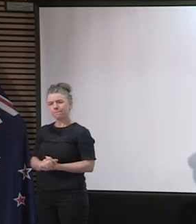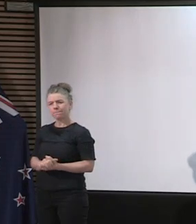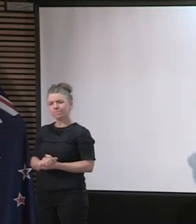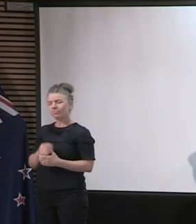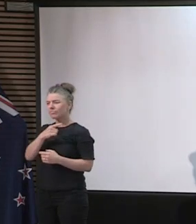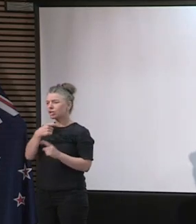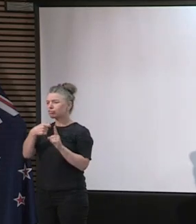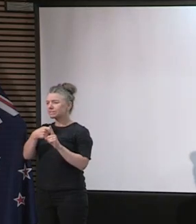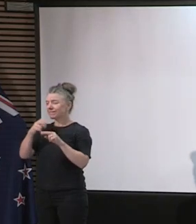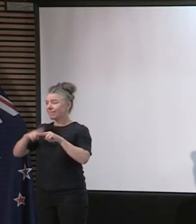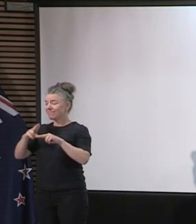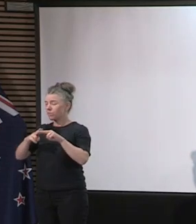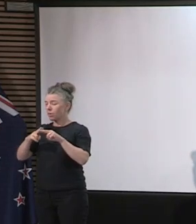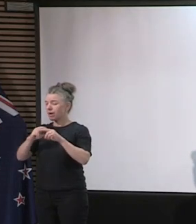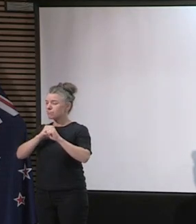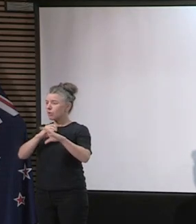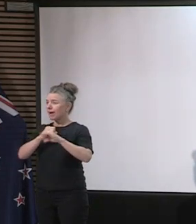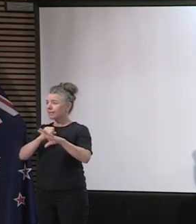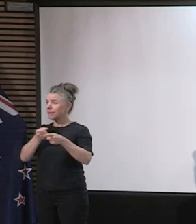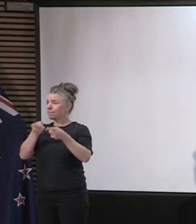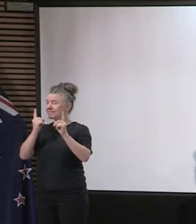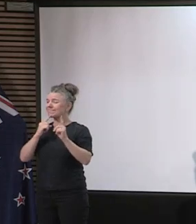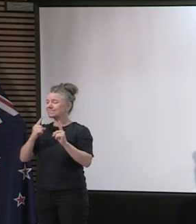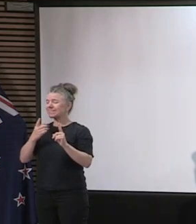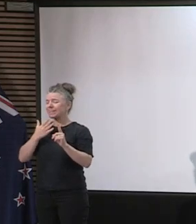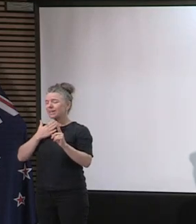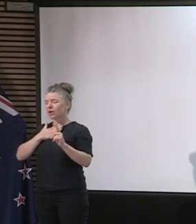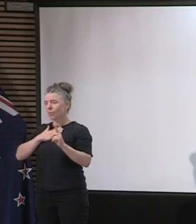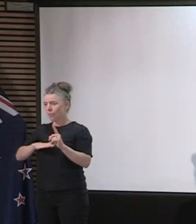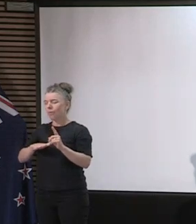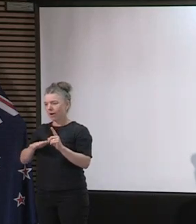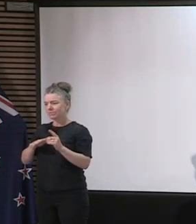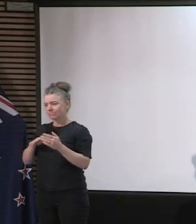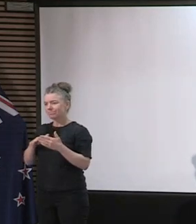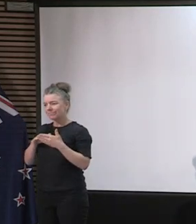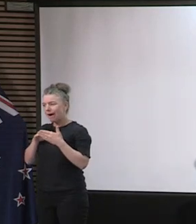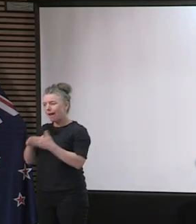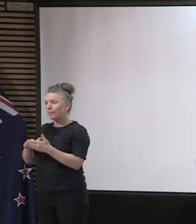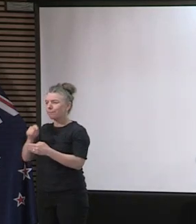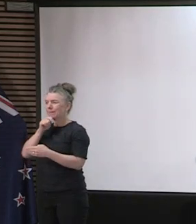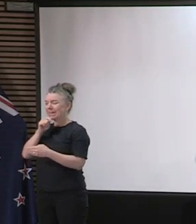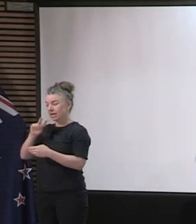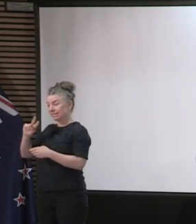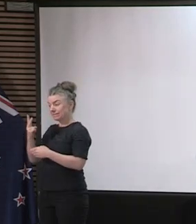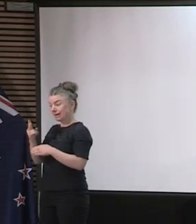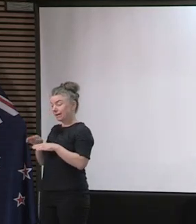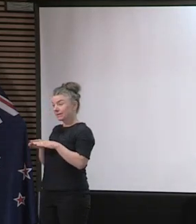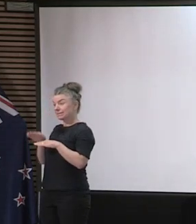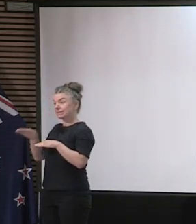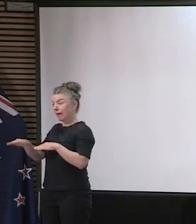probably for New Zealanders to answer rather than me! Your broadcasting minister said he wanted to be